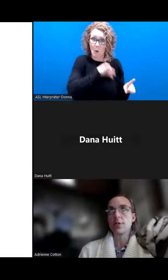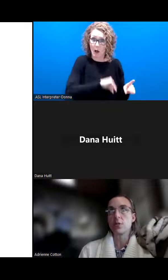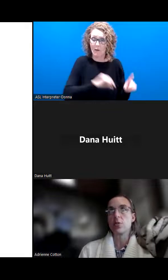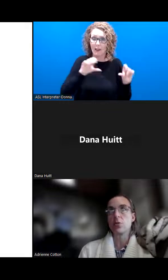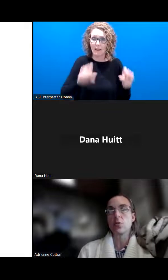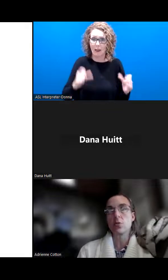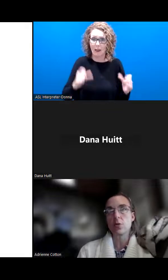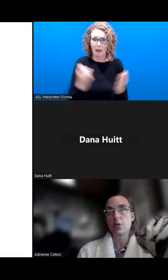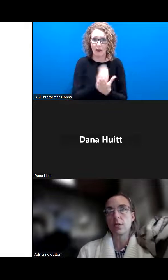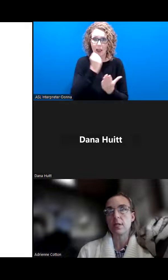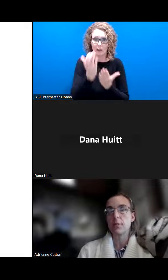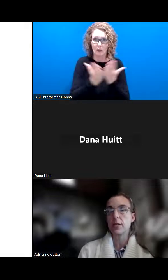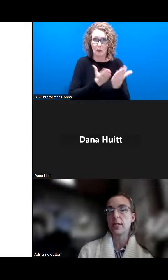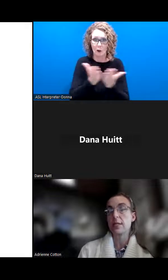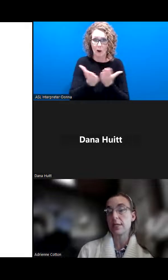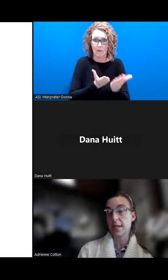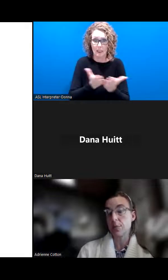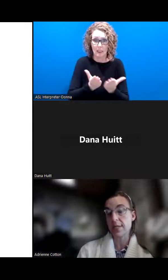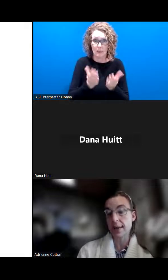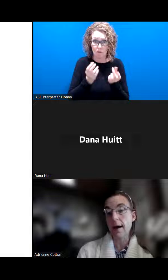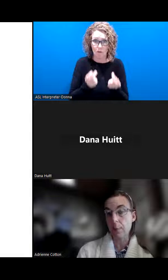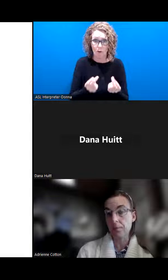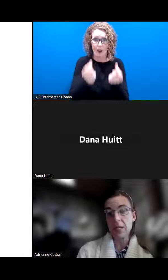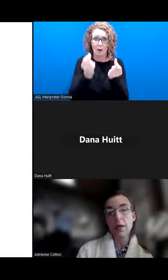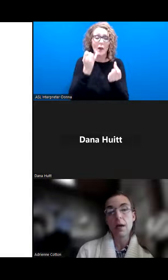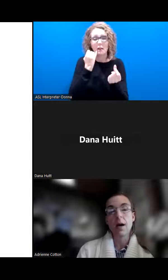s. It's easy to forget about self-care when you are a caregiver, especially when your job